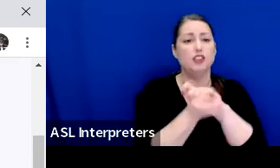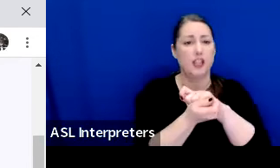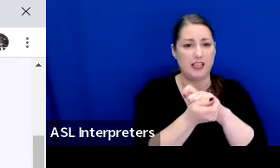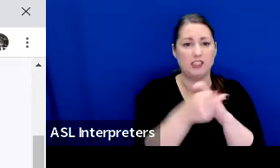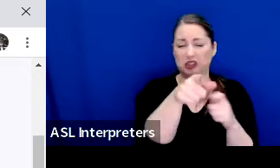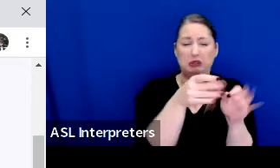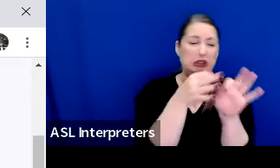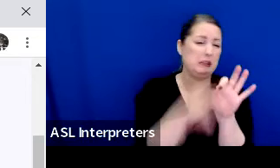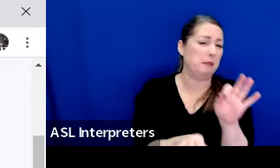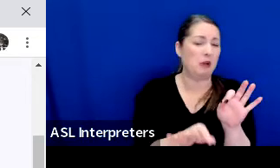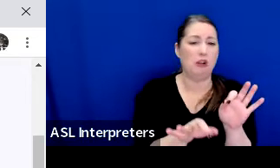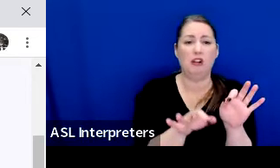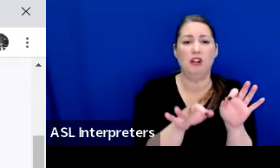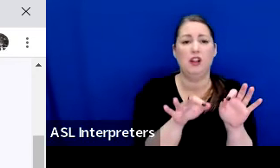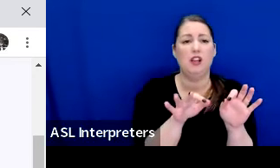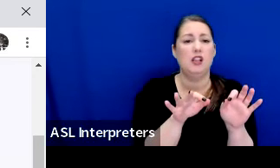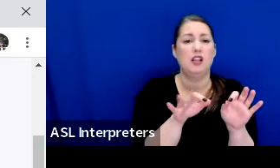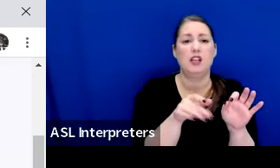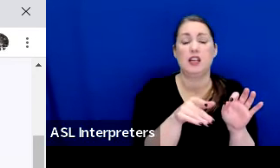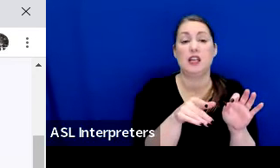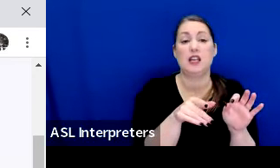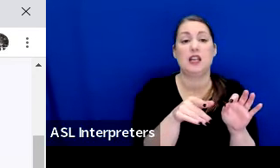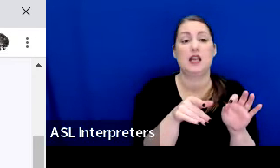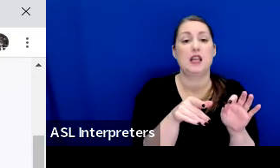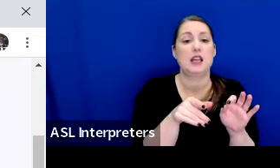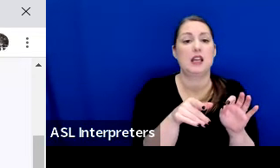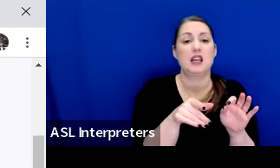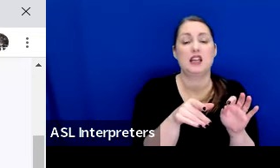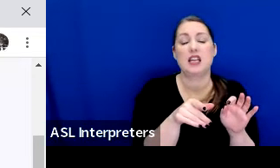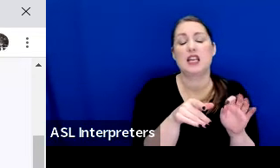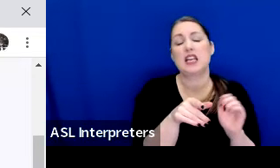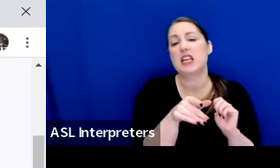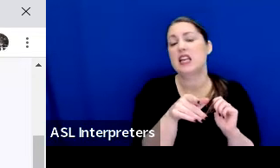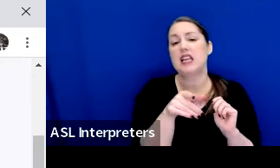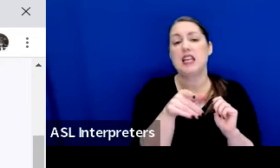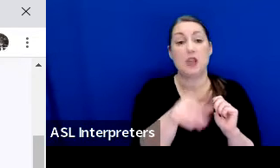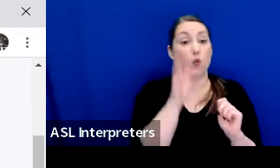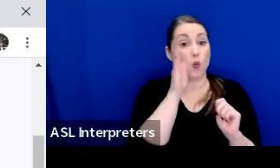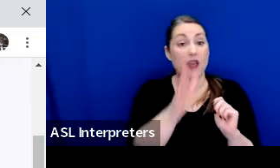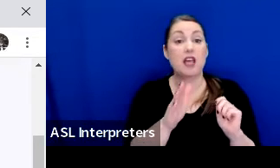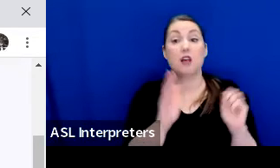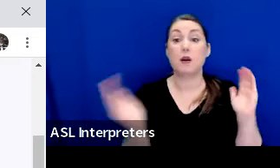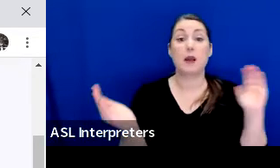the problem is going to know not to accept non simplified answers. That's actually pretty brilliant.